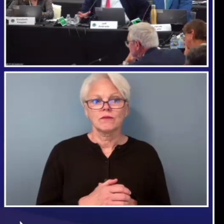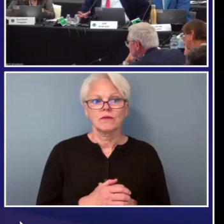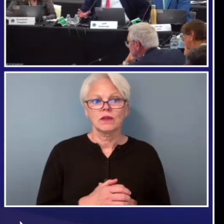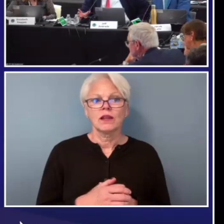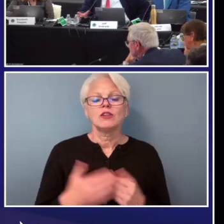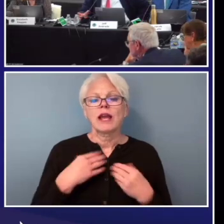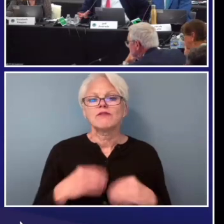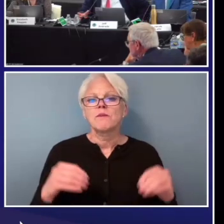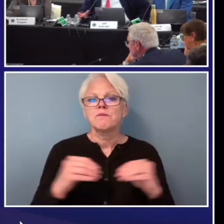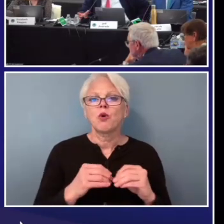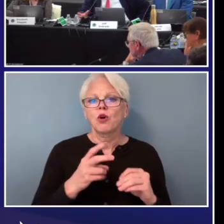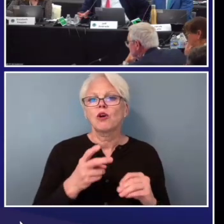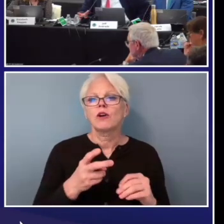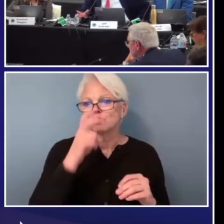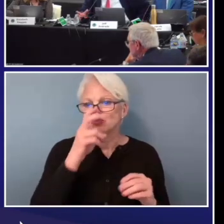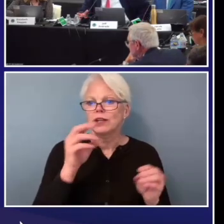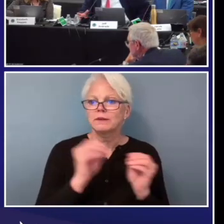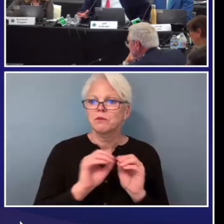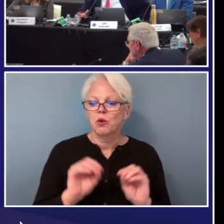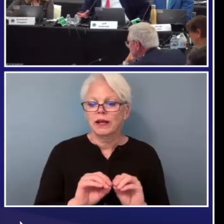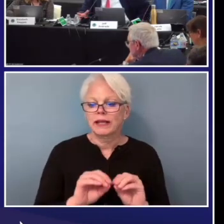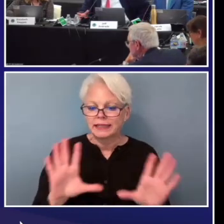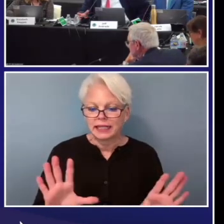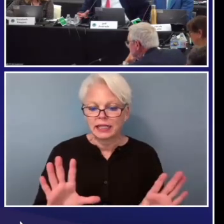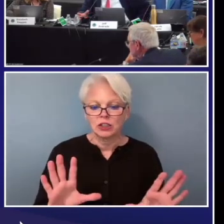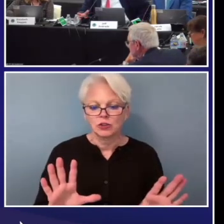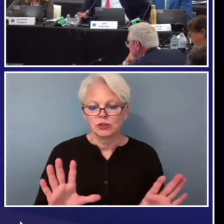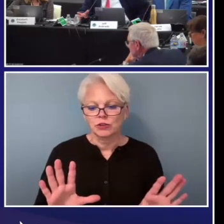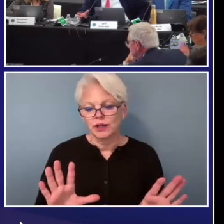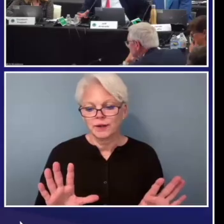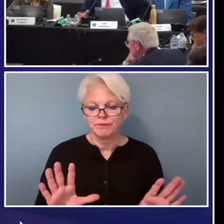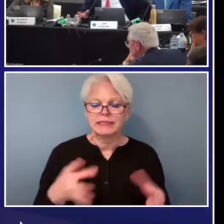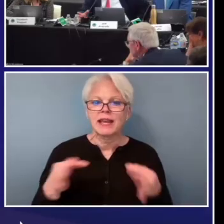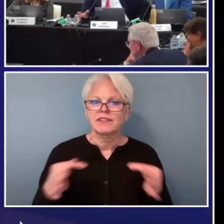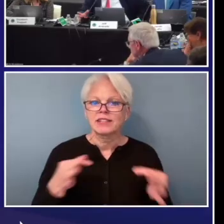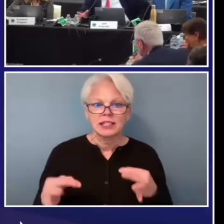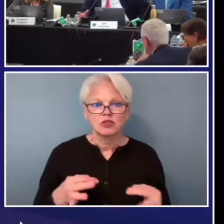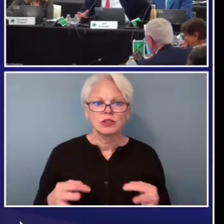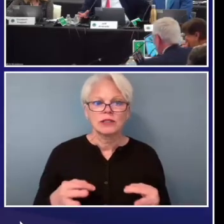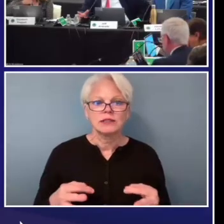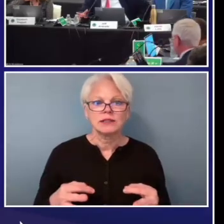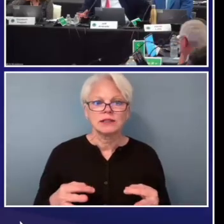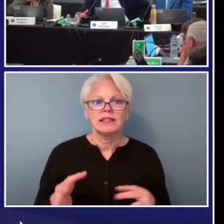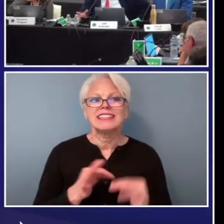clear, um, definitions, as opposed to just guidelines.